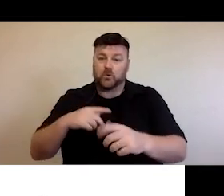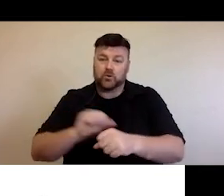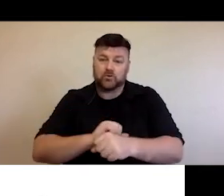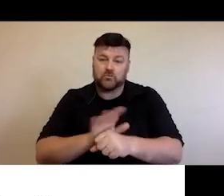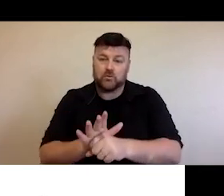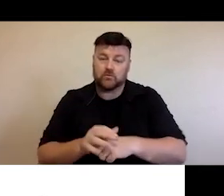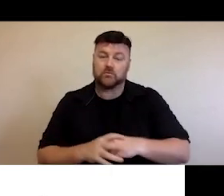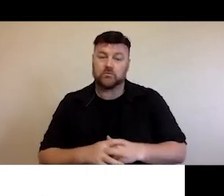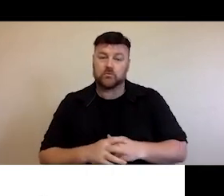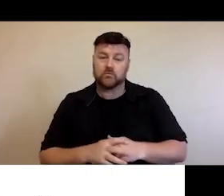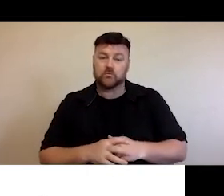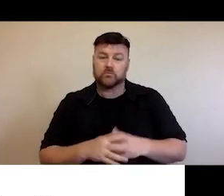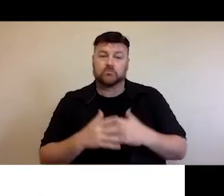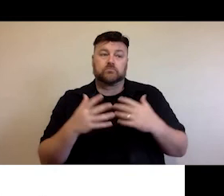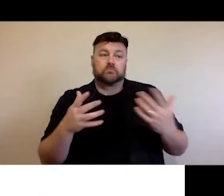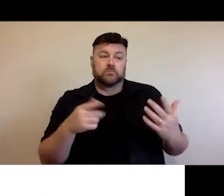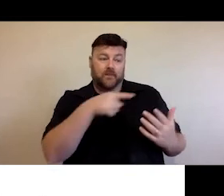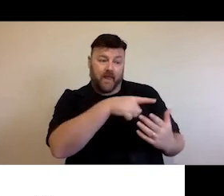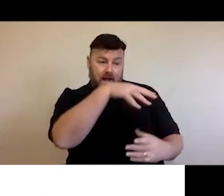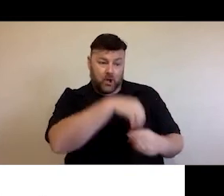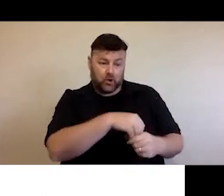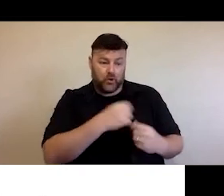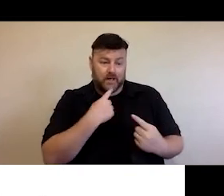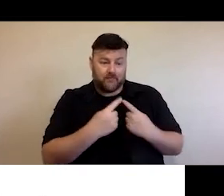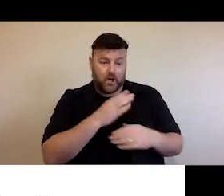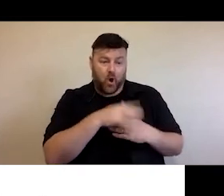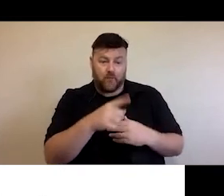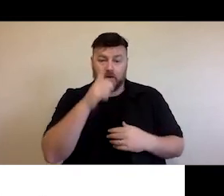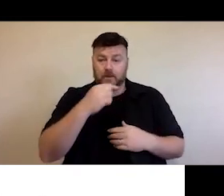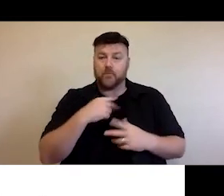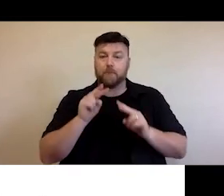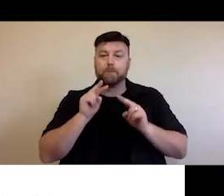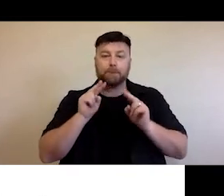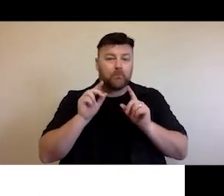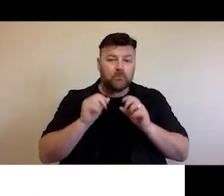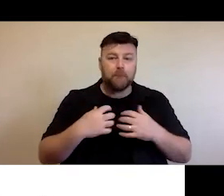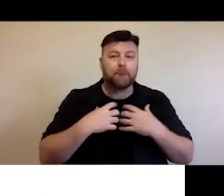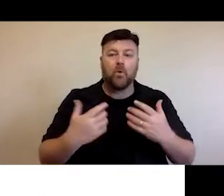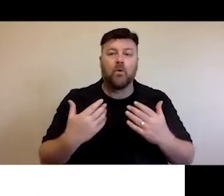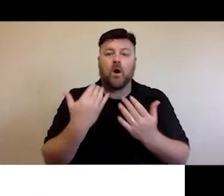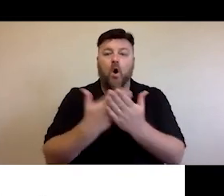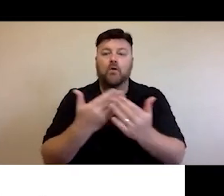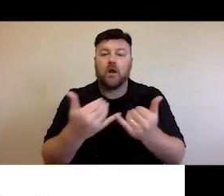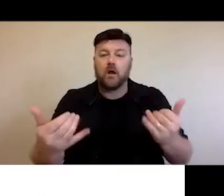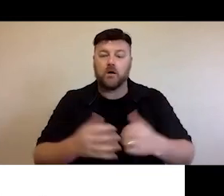are consuming more digital media? That there's going to be a very large economic recession?